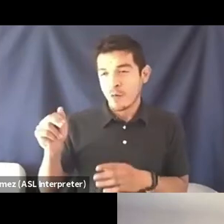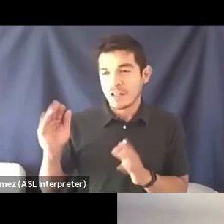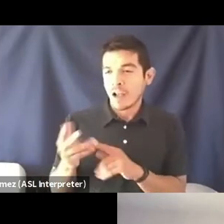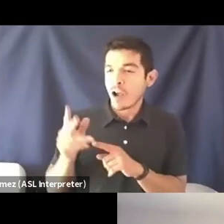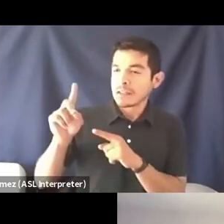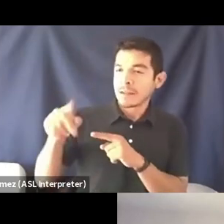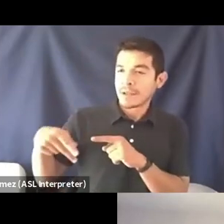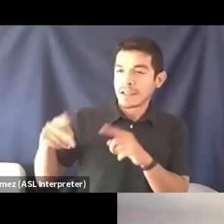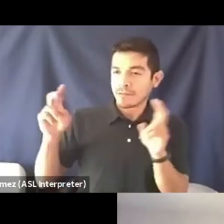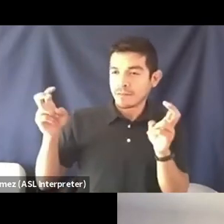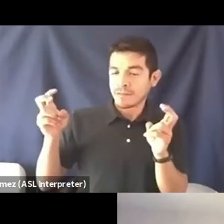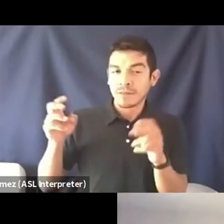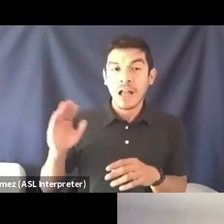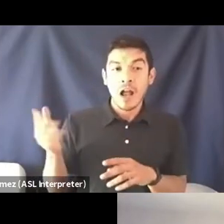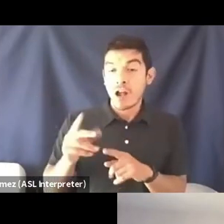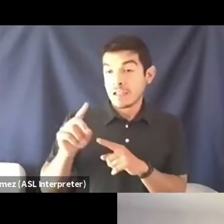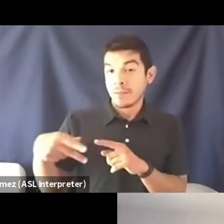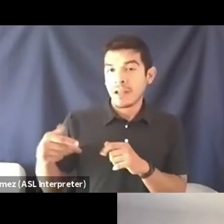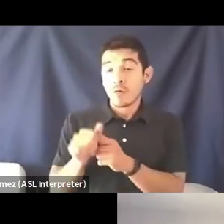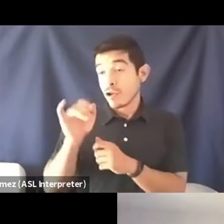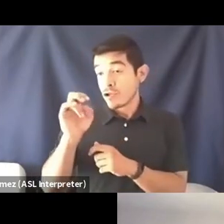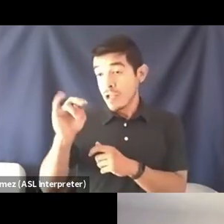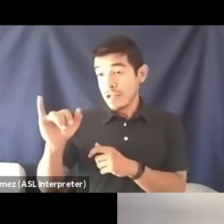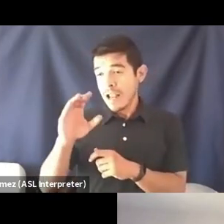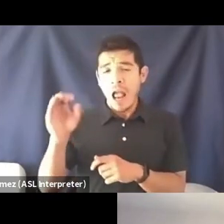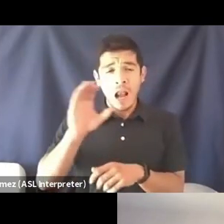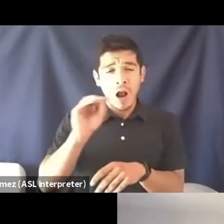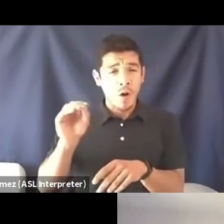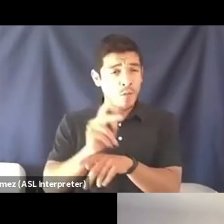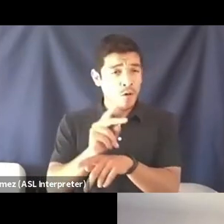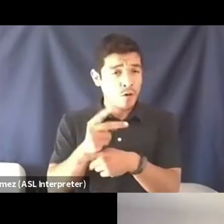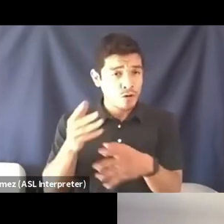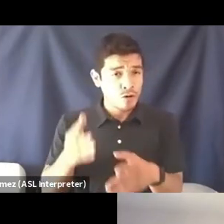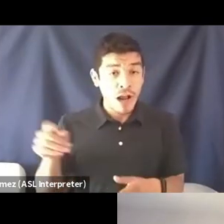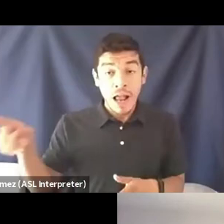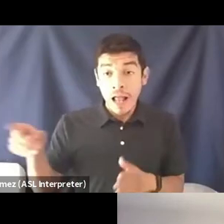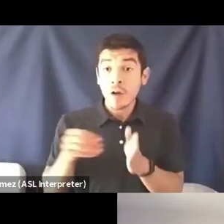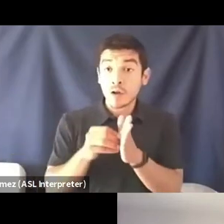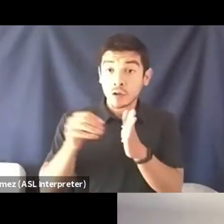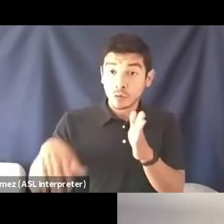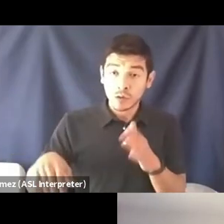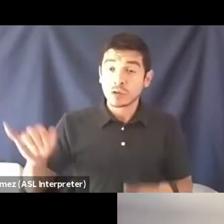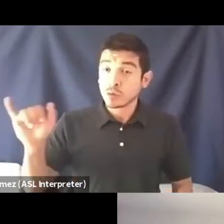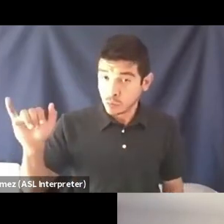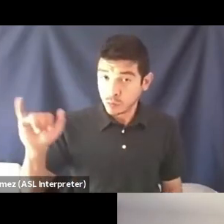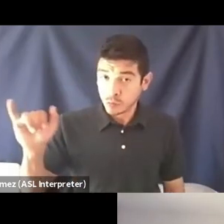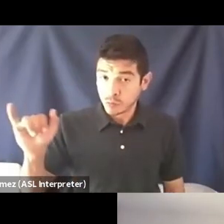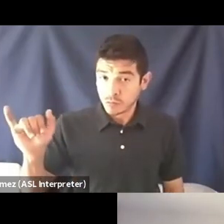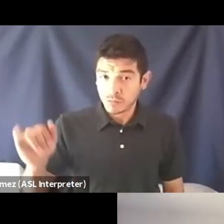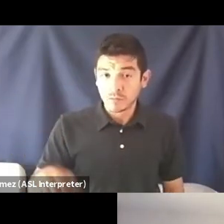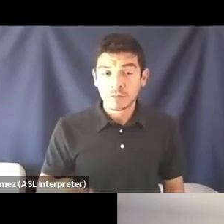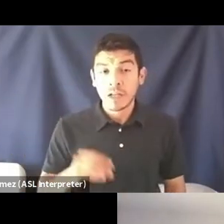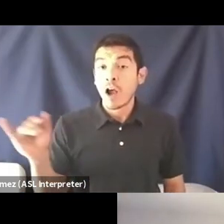another DPA with Jenny. And a co-producer. And he was a student of U of I as well as an international student.